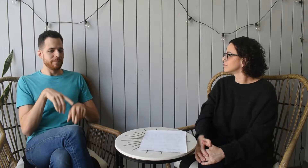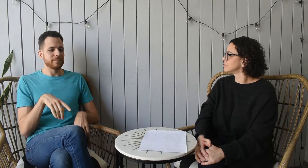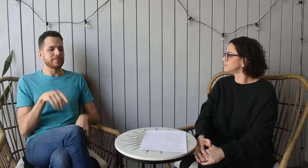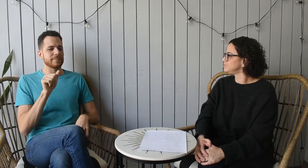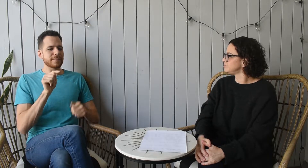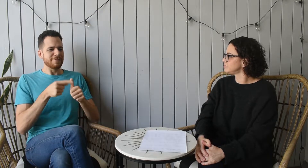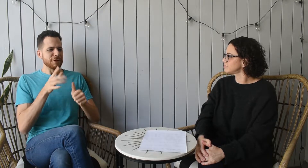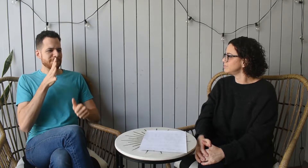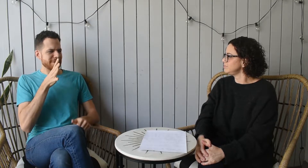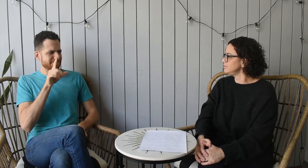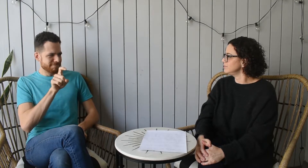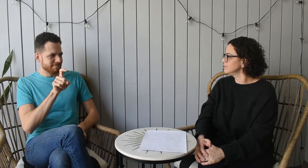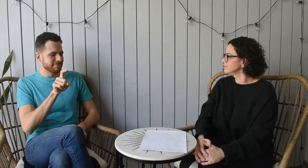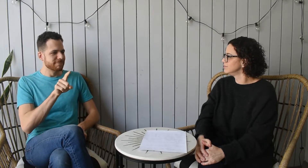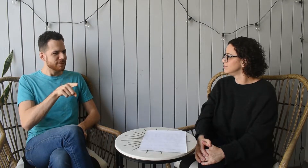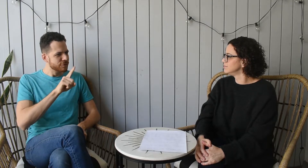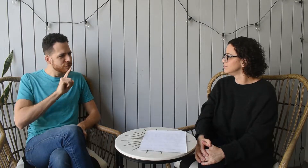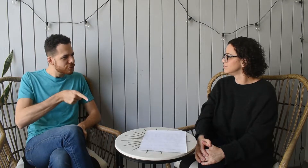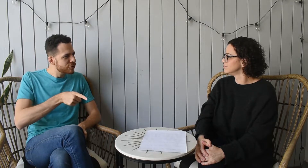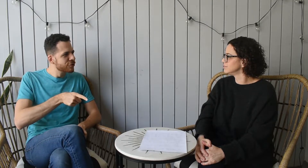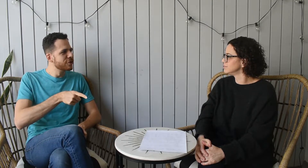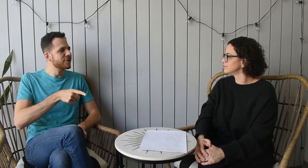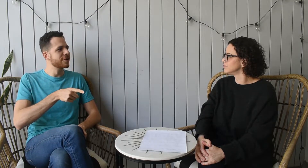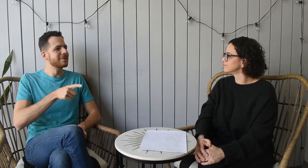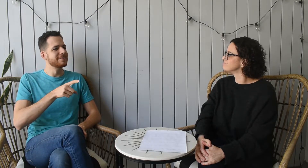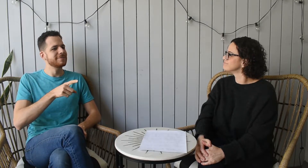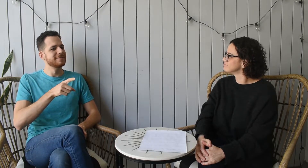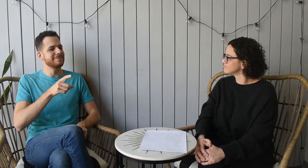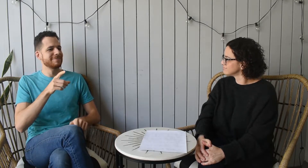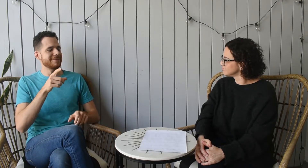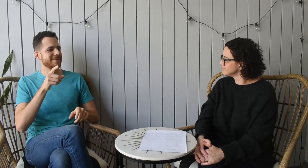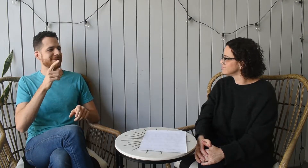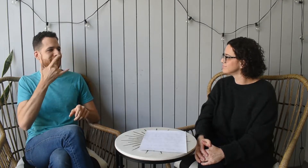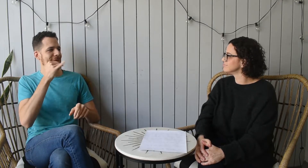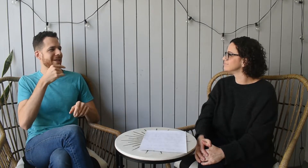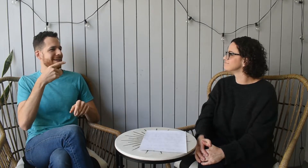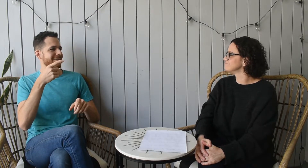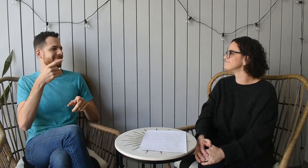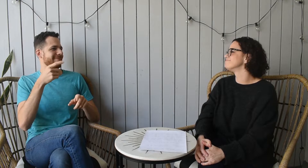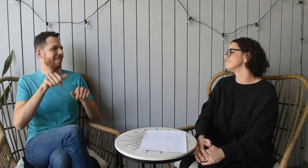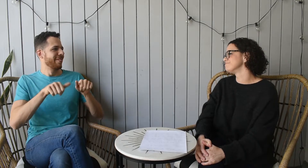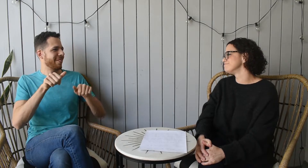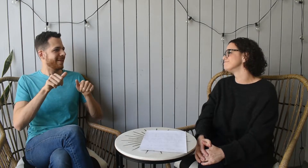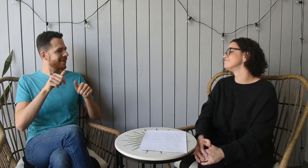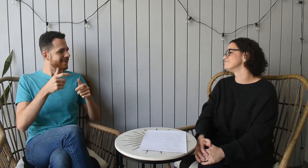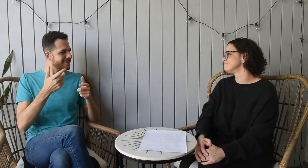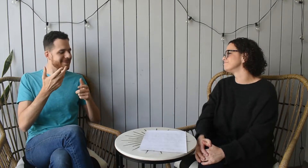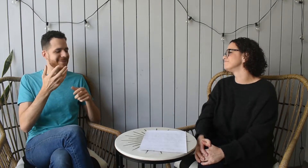She said, "are you sure?" Like there was some hesitation